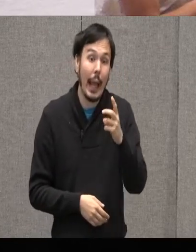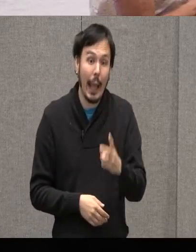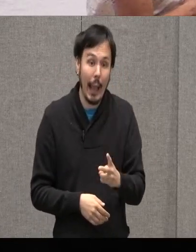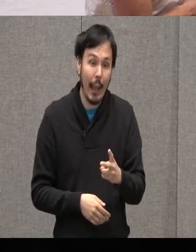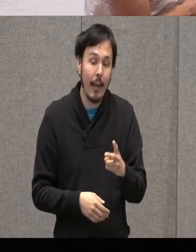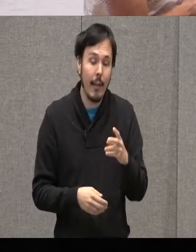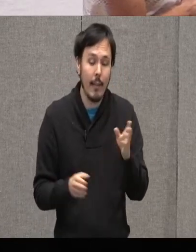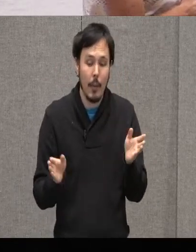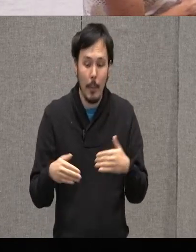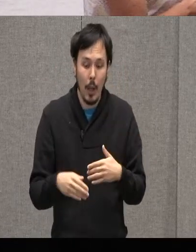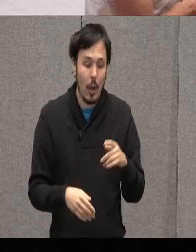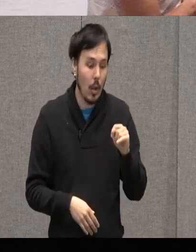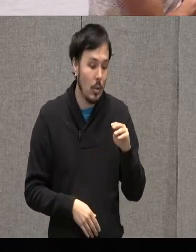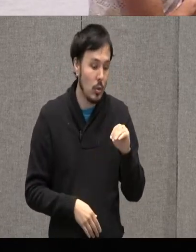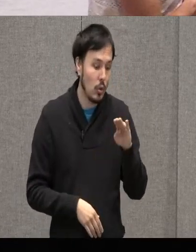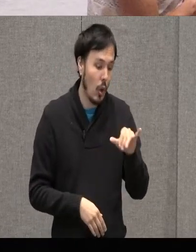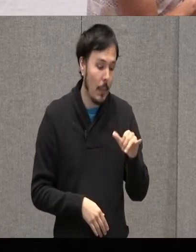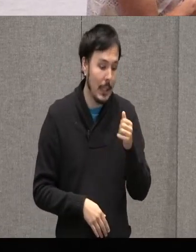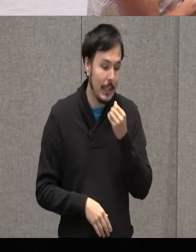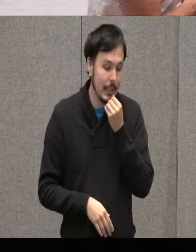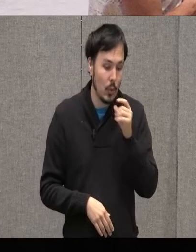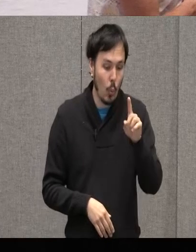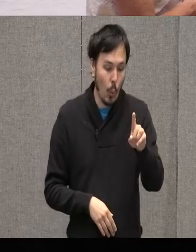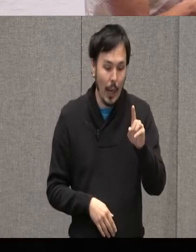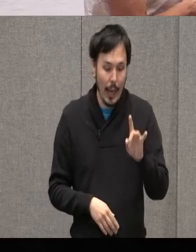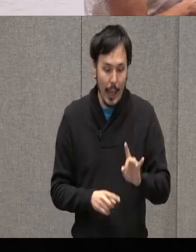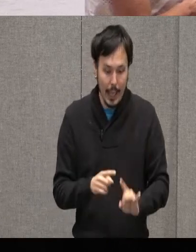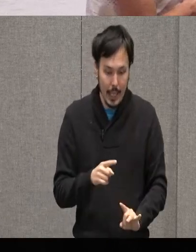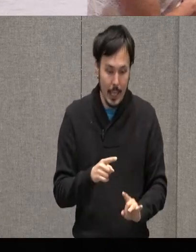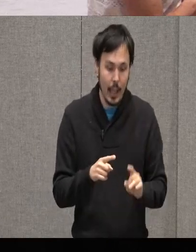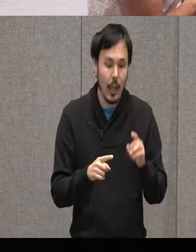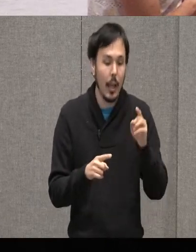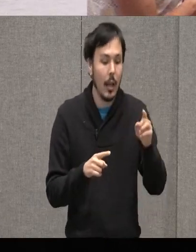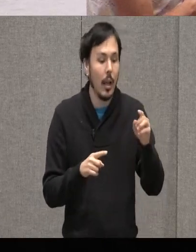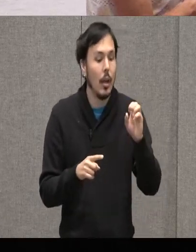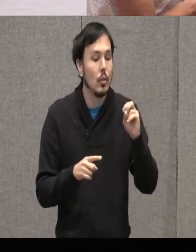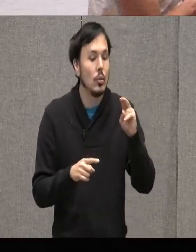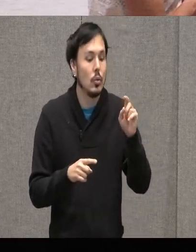Tommy eats 1/8 of a box and Suzy eats 1/4 of a box.